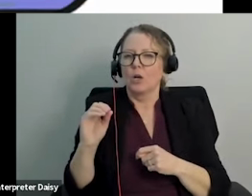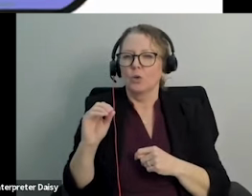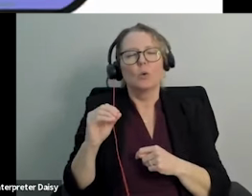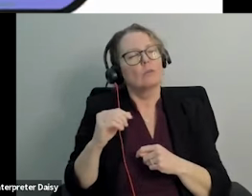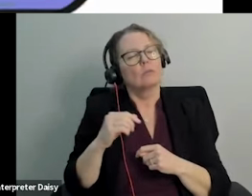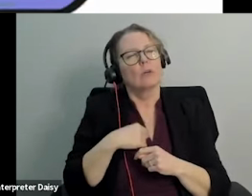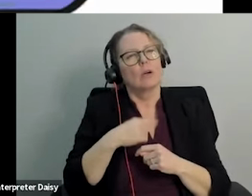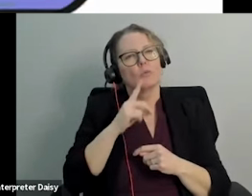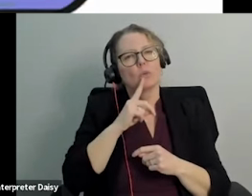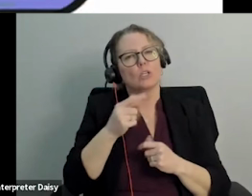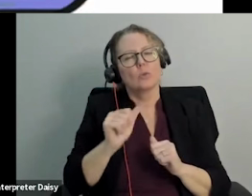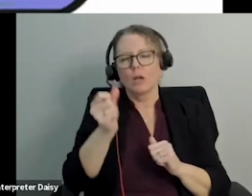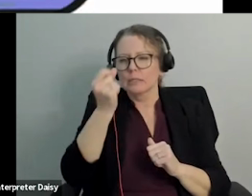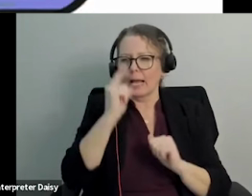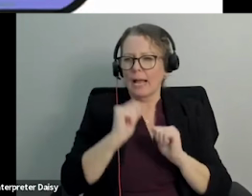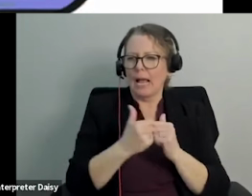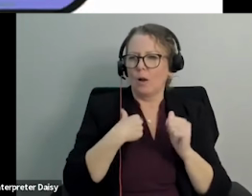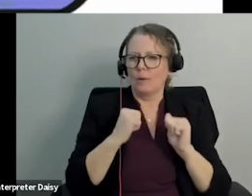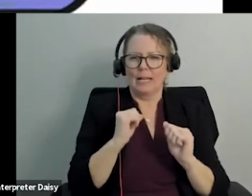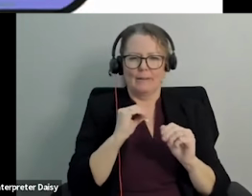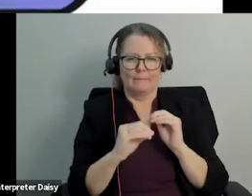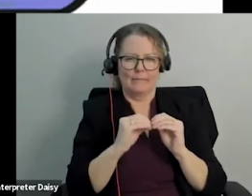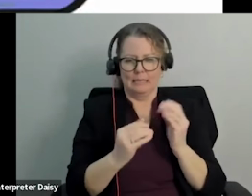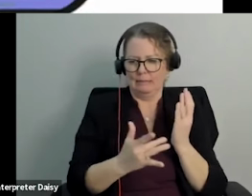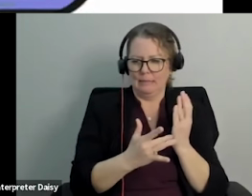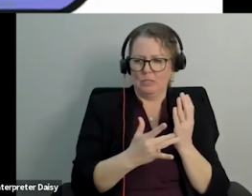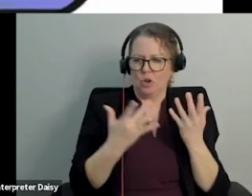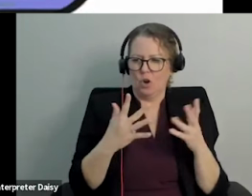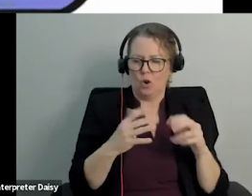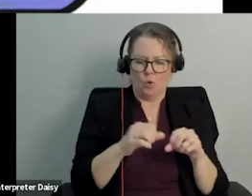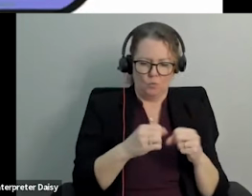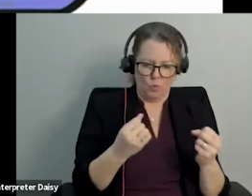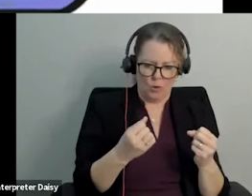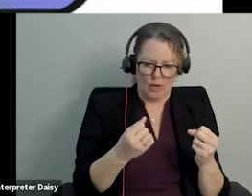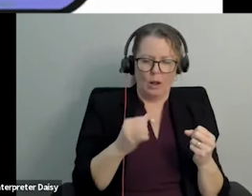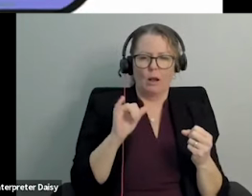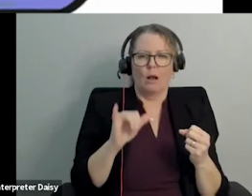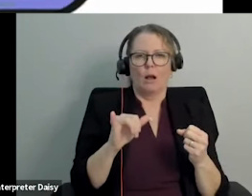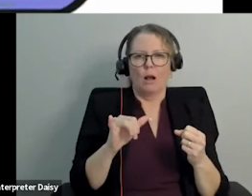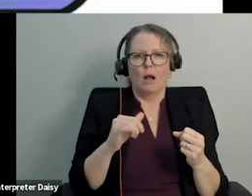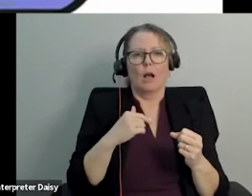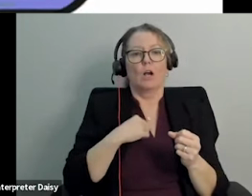how to retroactively fix technology that was broken before joining the experience innovation team at PNC